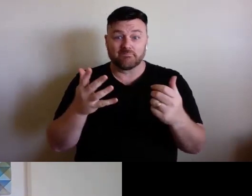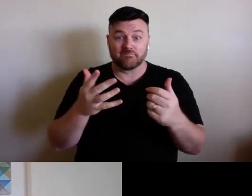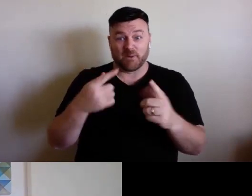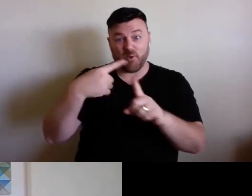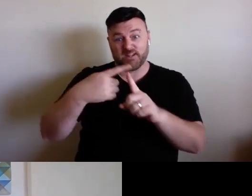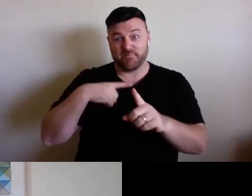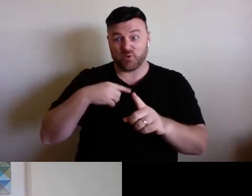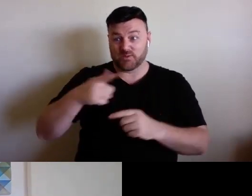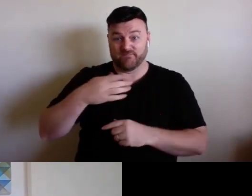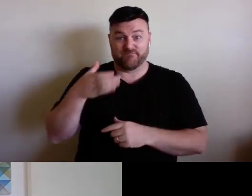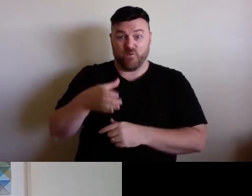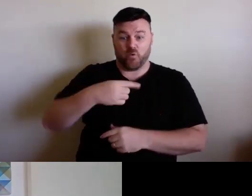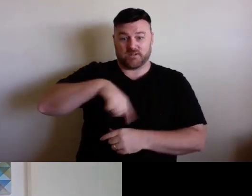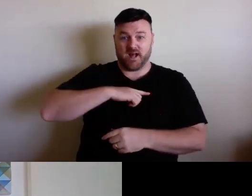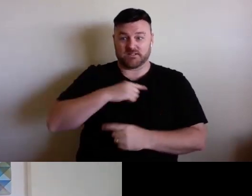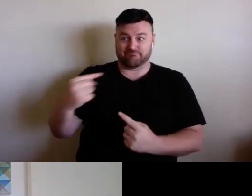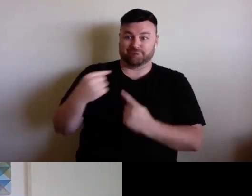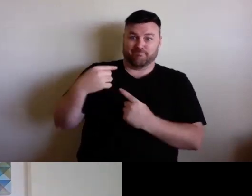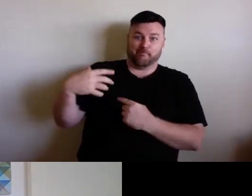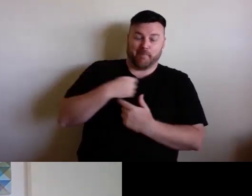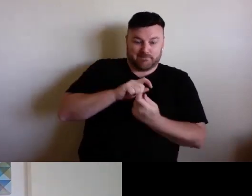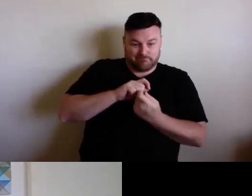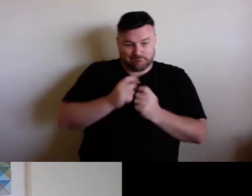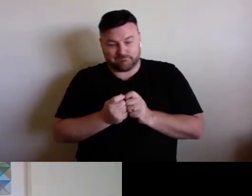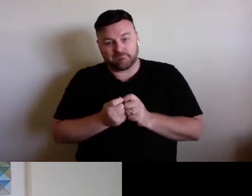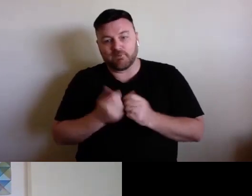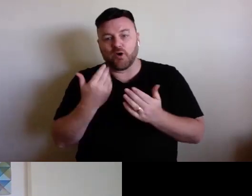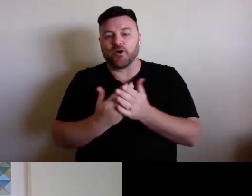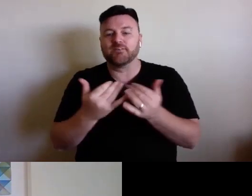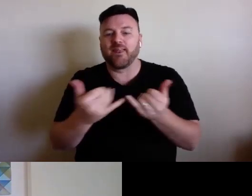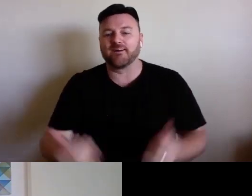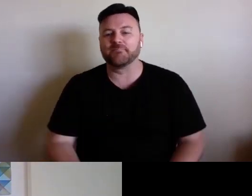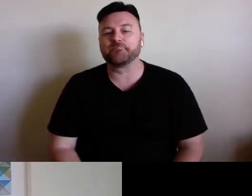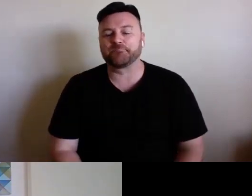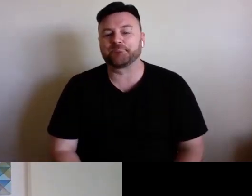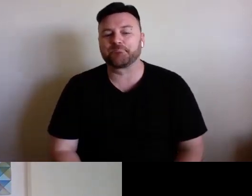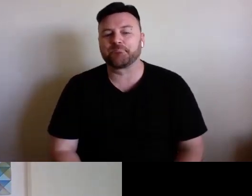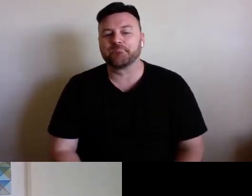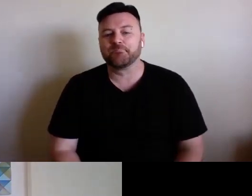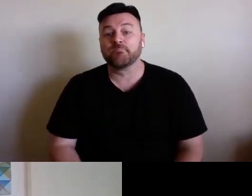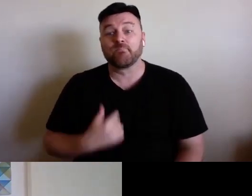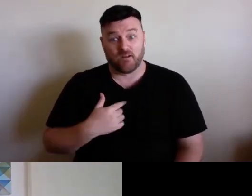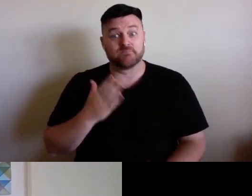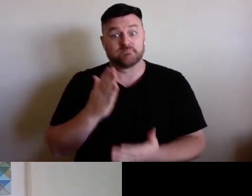the cultural sector. I'll bet you it often won't be the usual spokespeople that we've put forward. When you think about something like